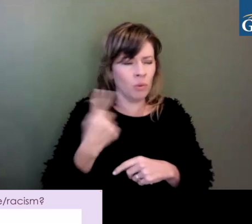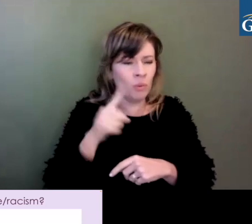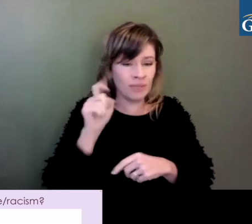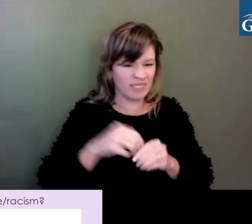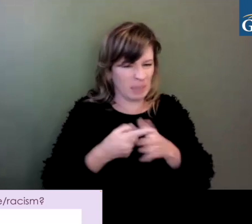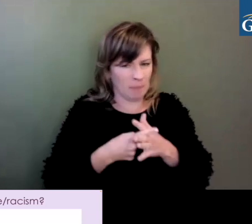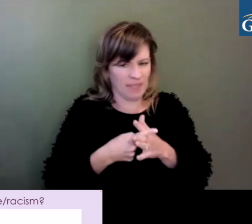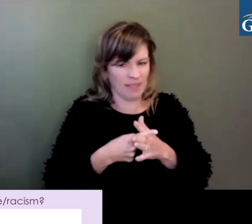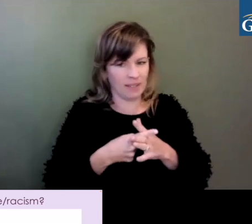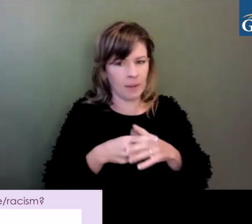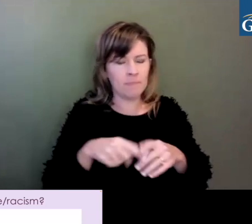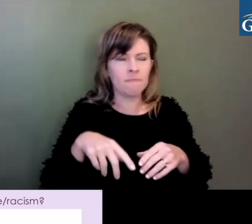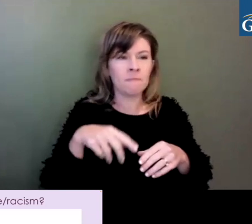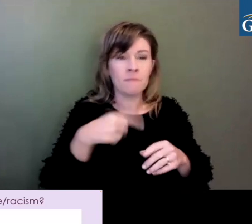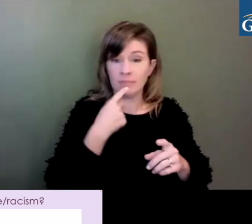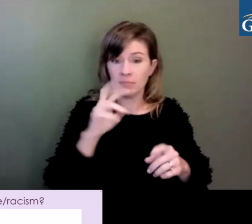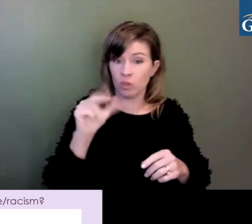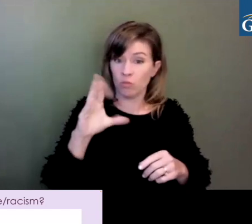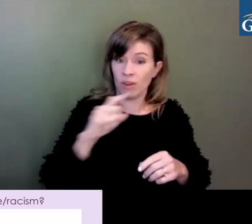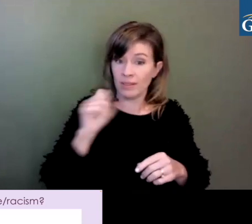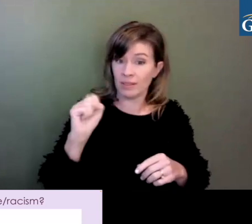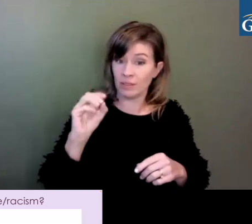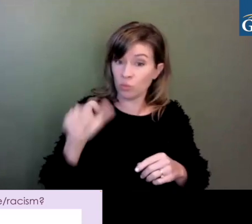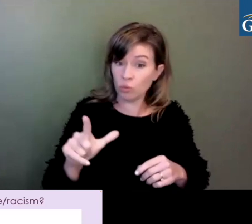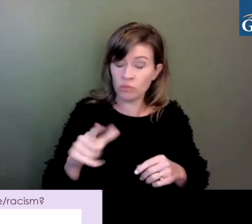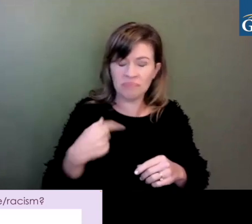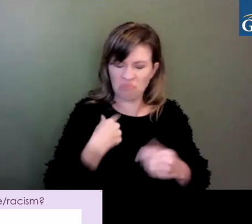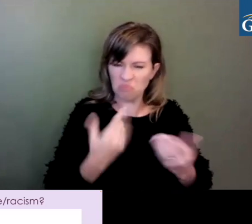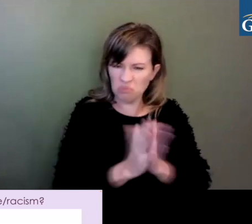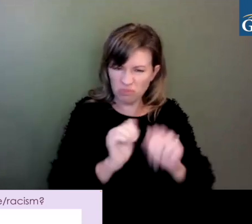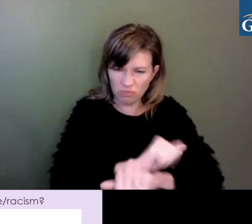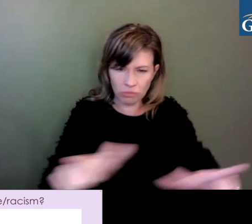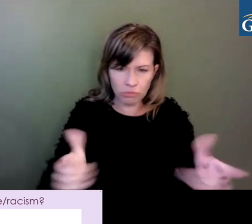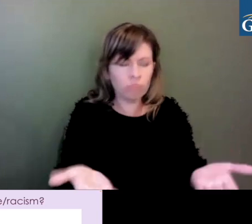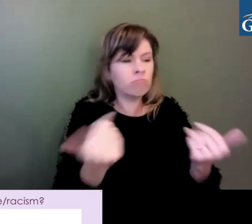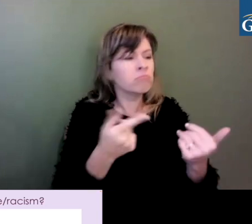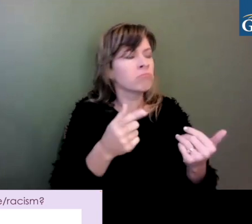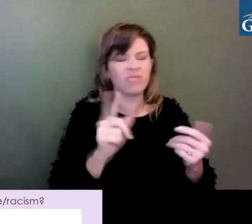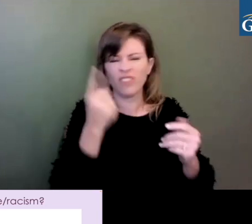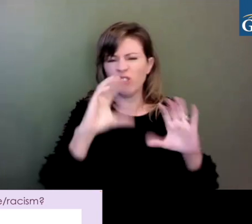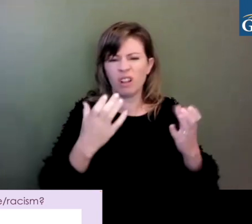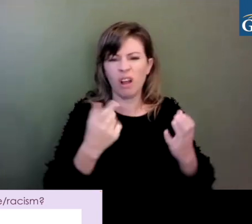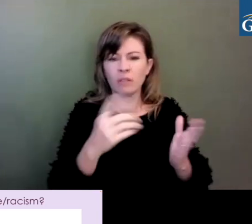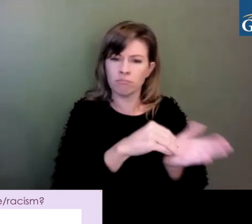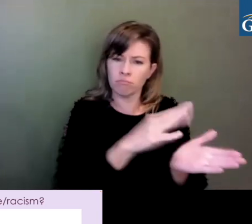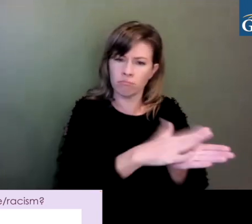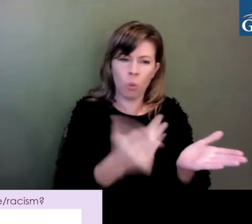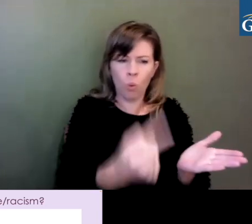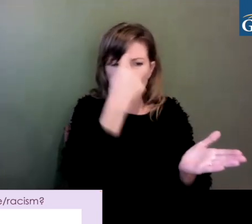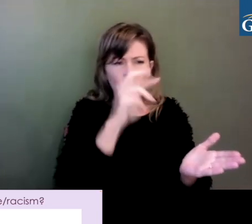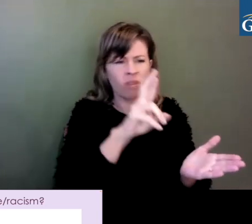everyone pull out a piece of paper and write down quickly what do you think race and racism is. And most of the time